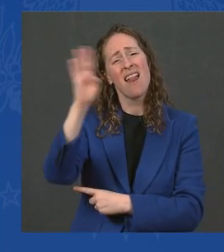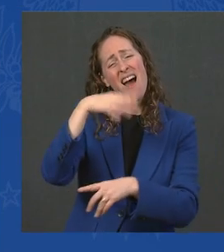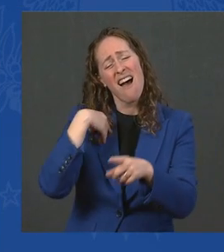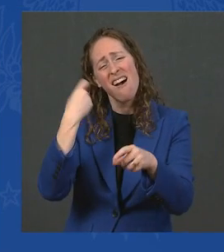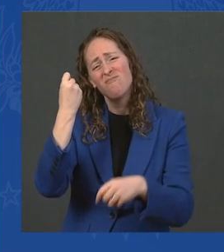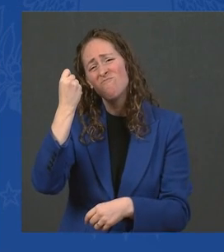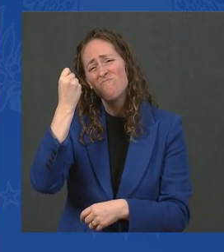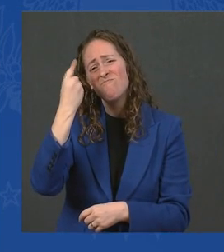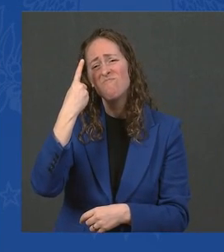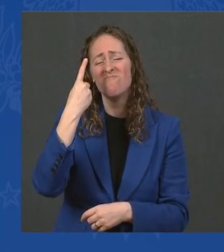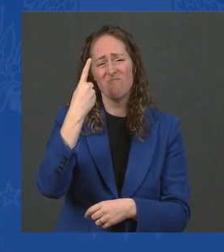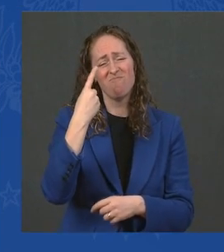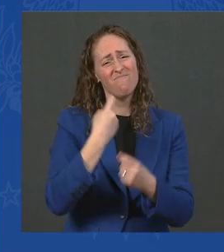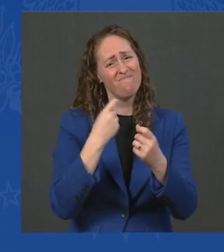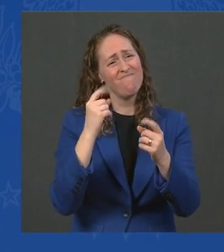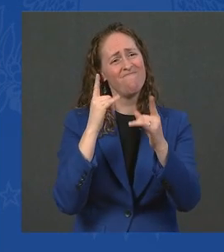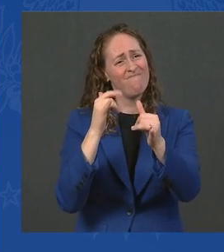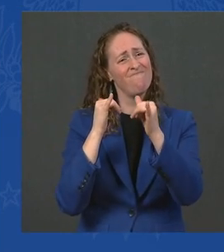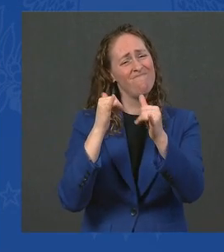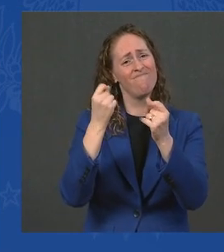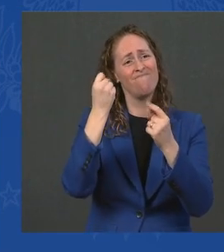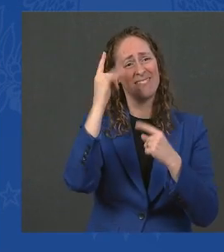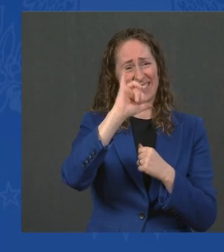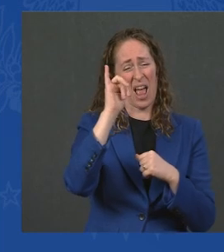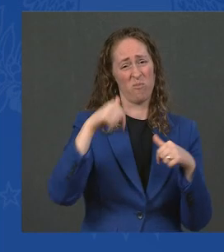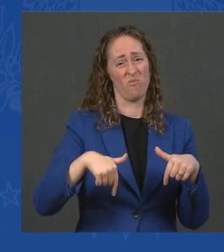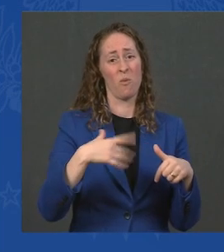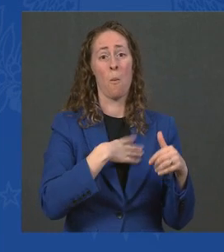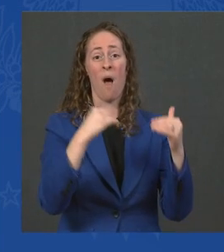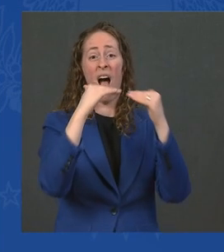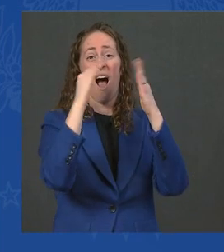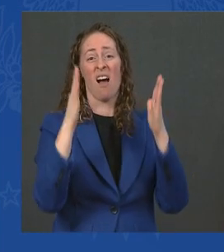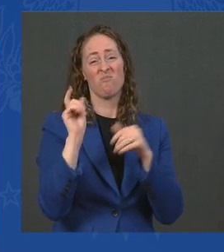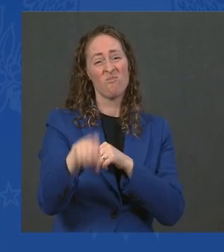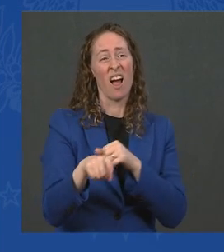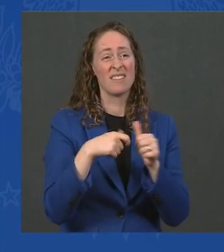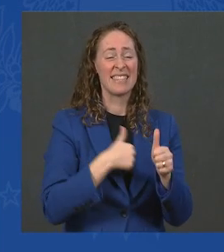And I wear them in the White House. Under the CDC guidelines, every person in a school --